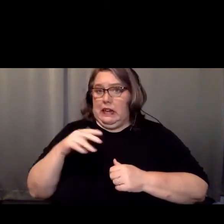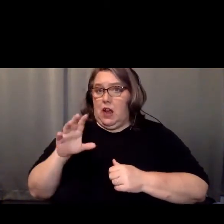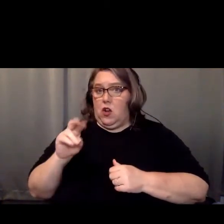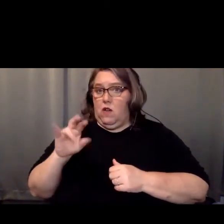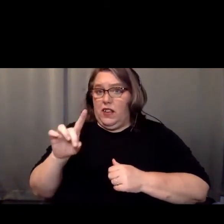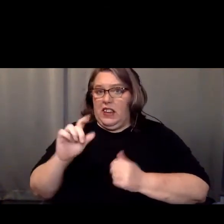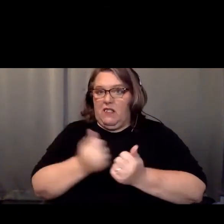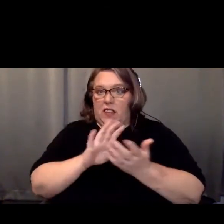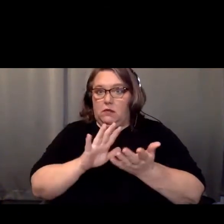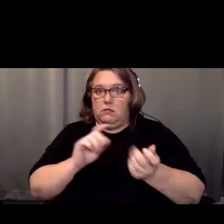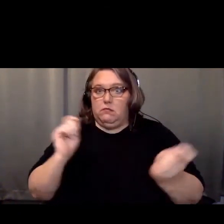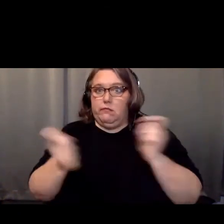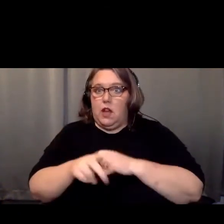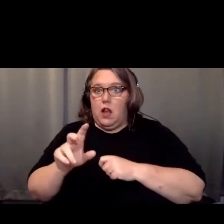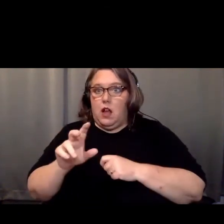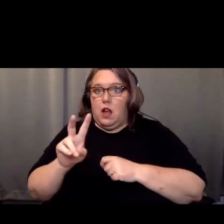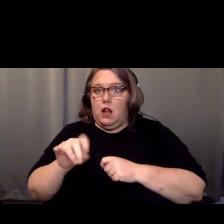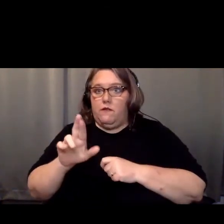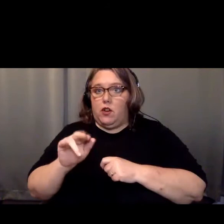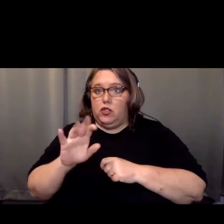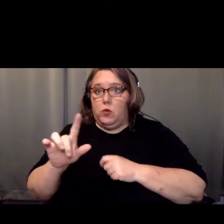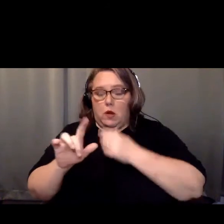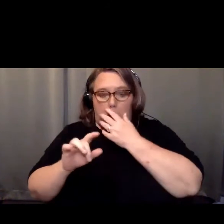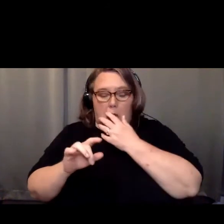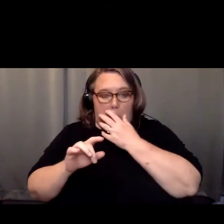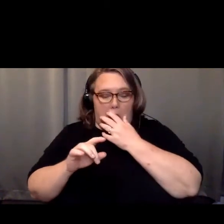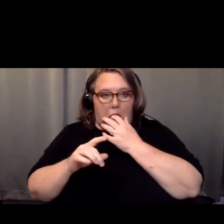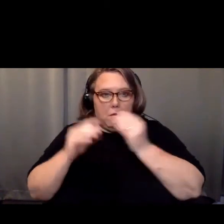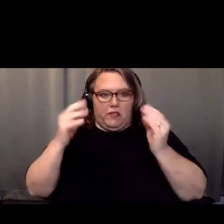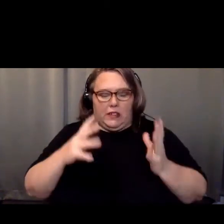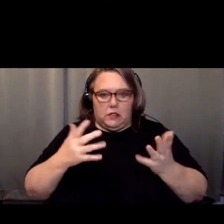but like professors that didn't quite know how to work Zoom